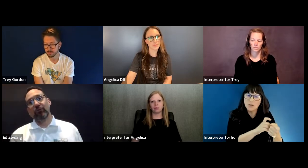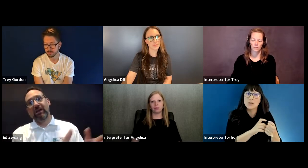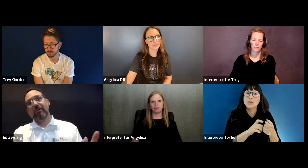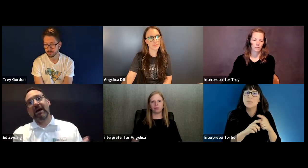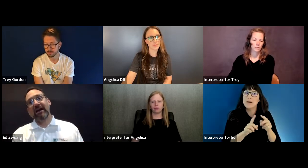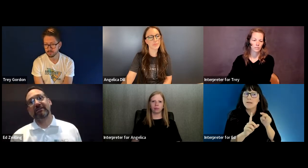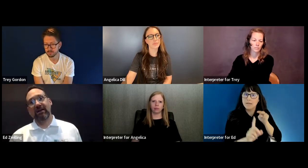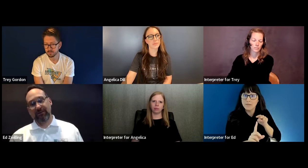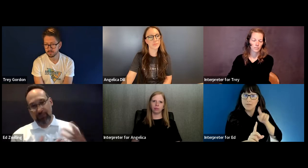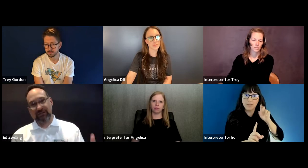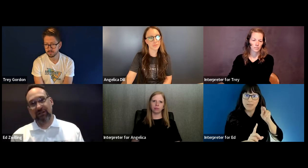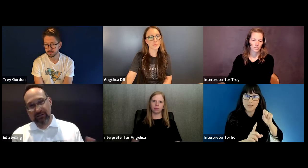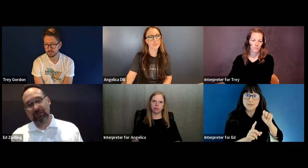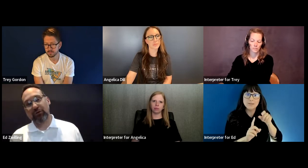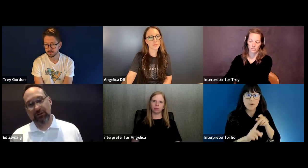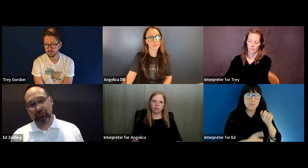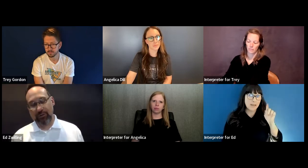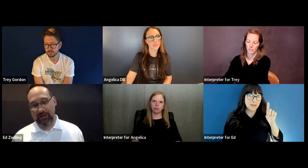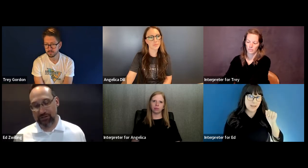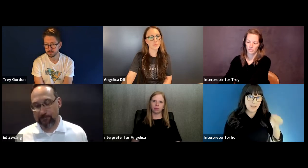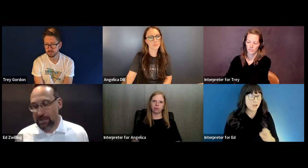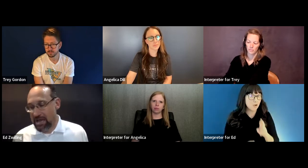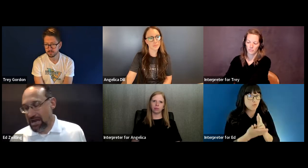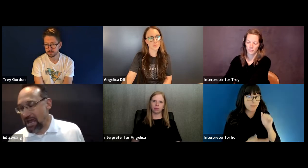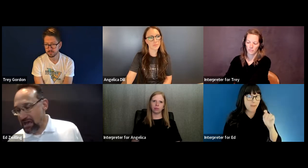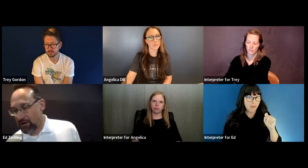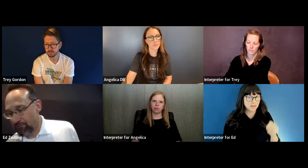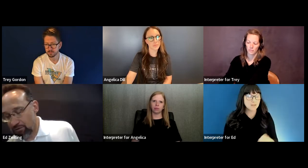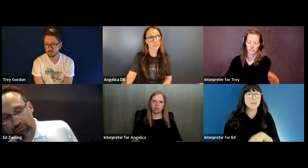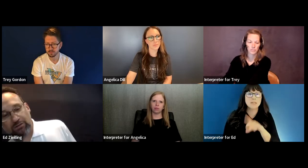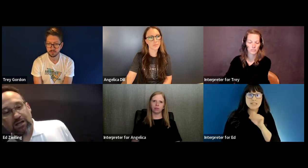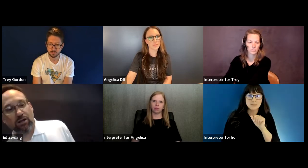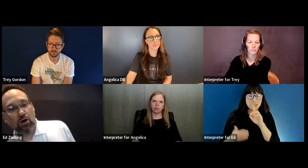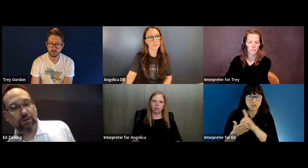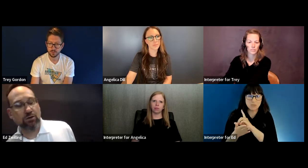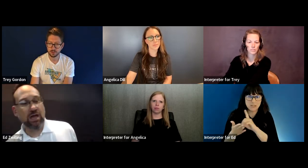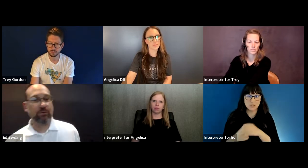rehab act and basically disability discrimination and i had a very sweet lady call me who happened